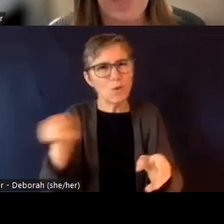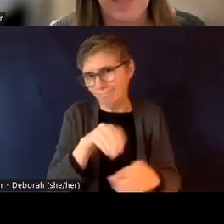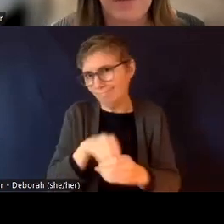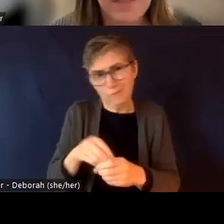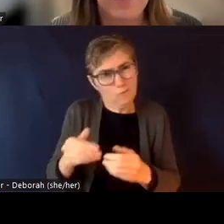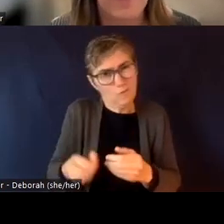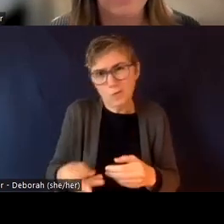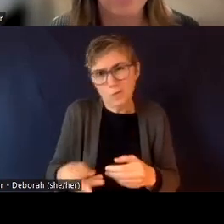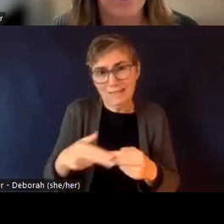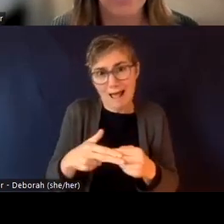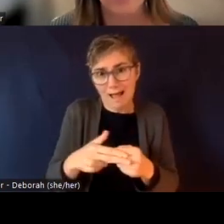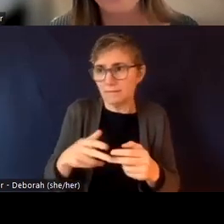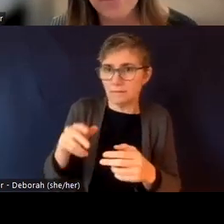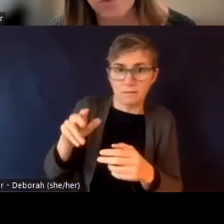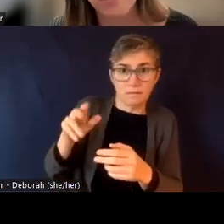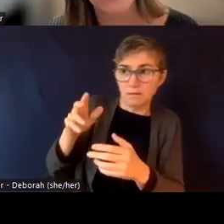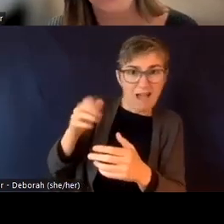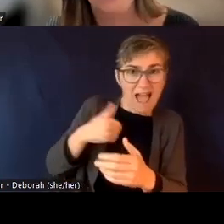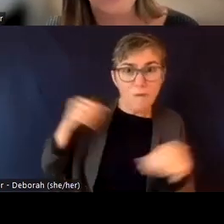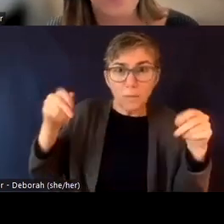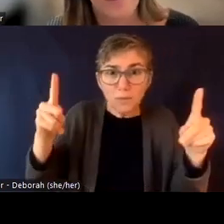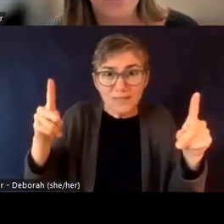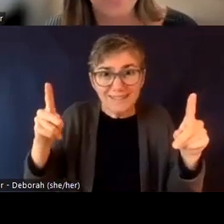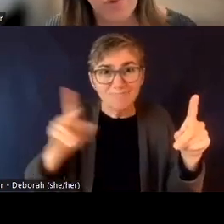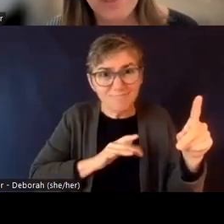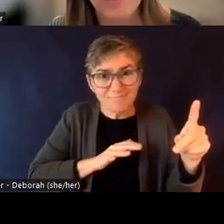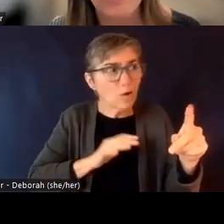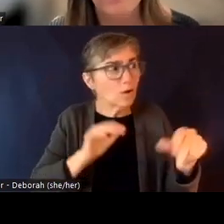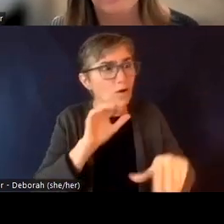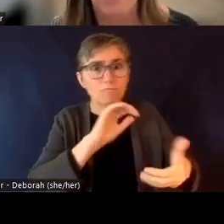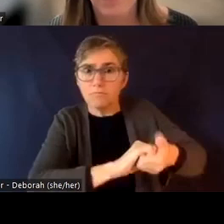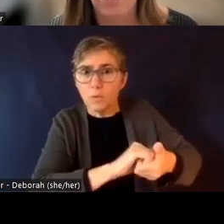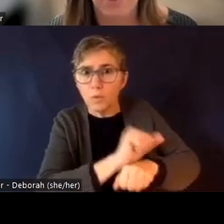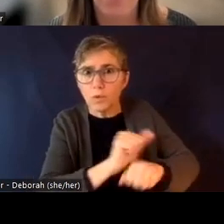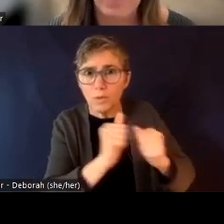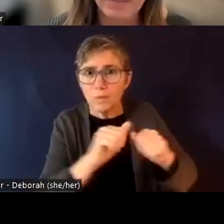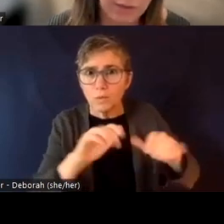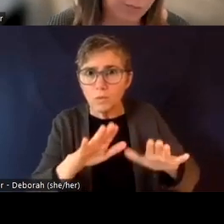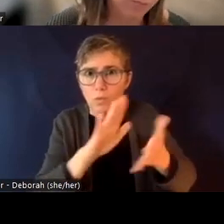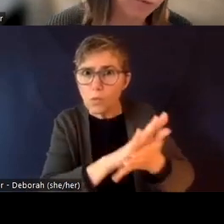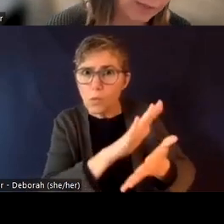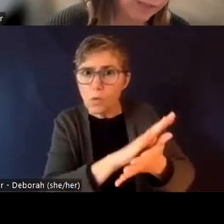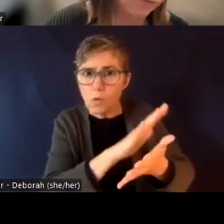ahead of us to partner with schools to support kids from a more proactive, more preventative,